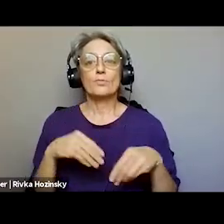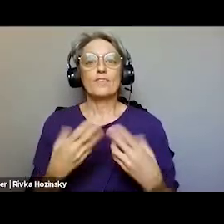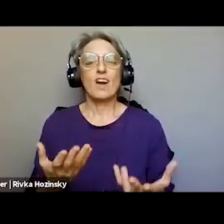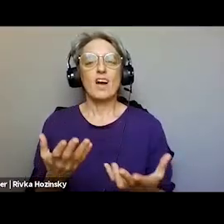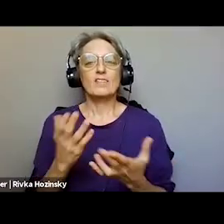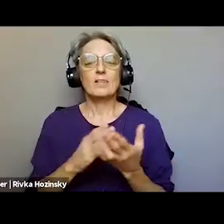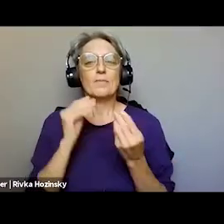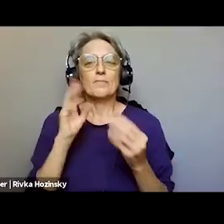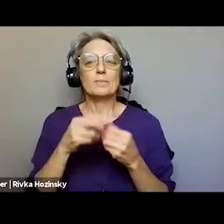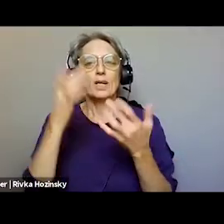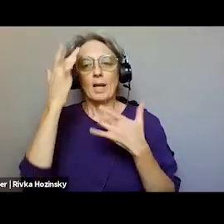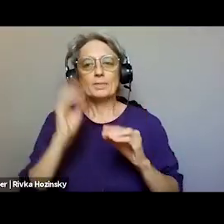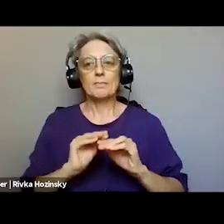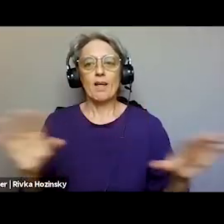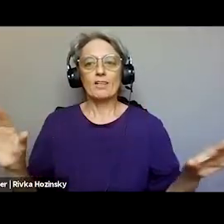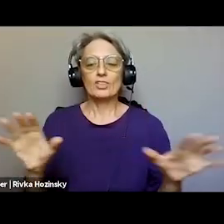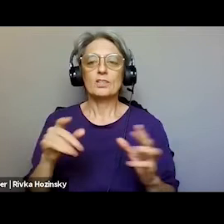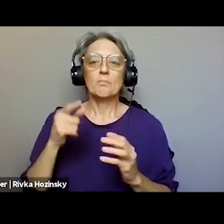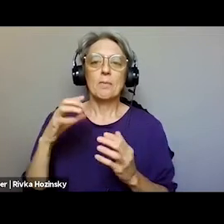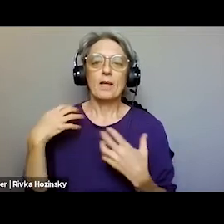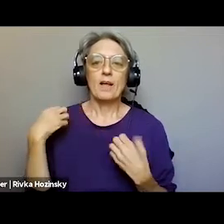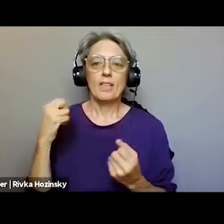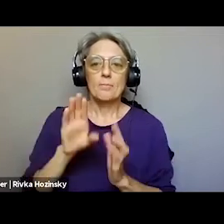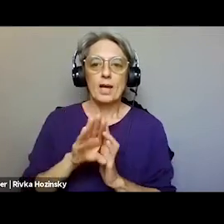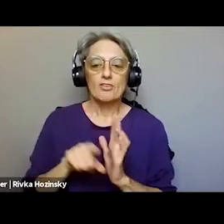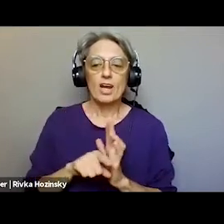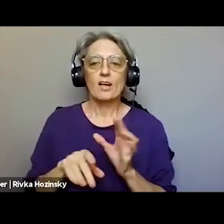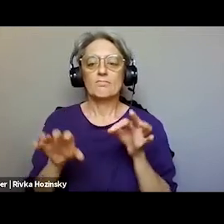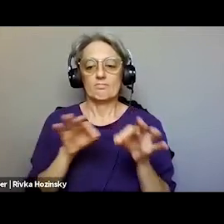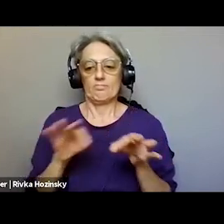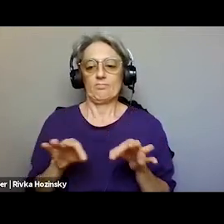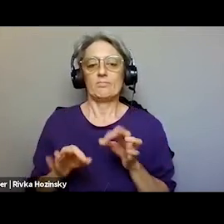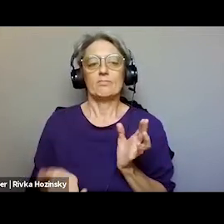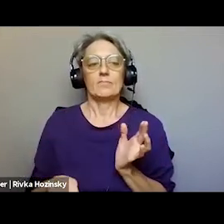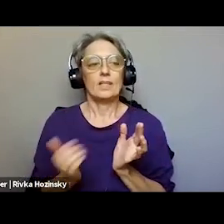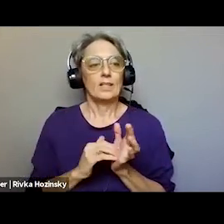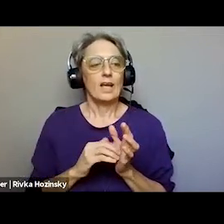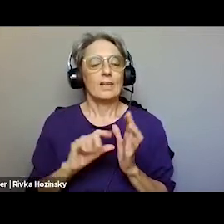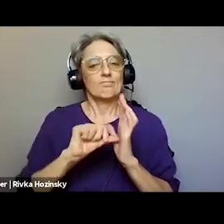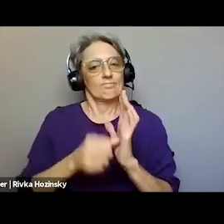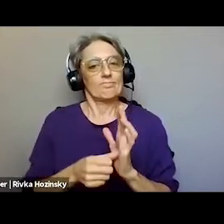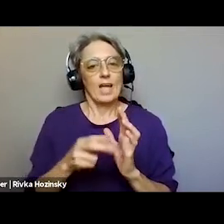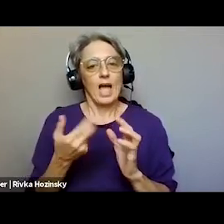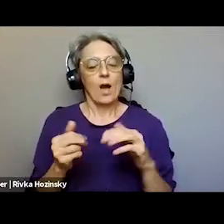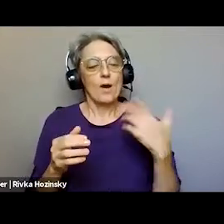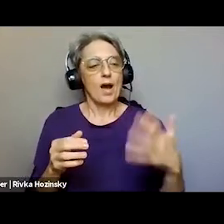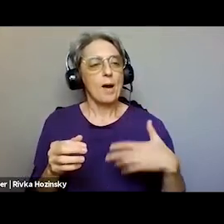and public health background to it. But really I stress again how impactful their talks were.